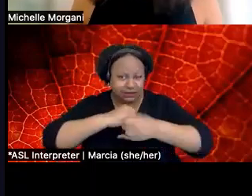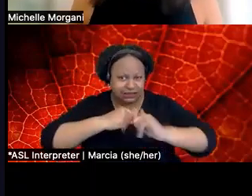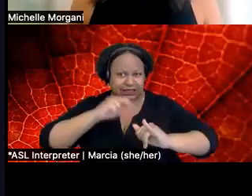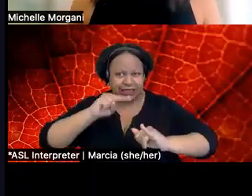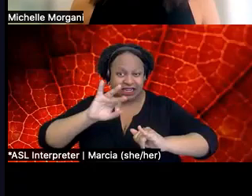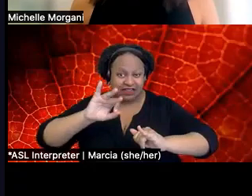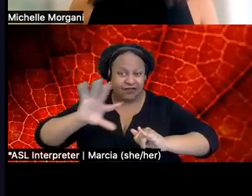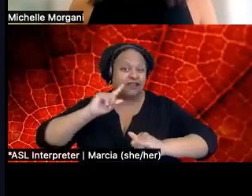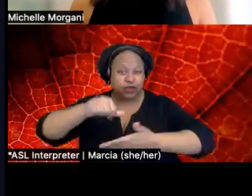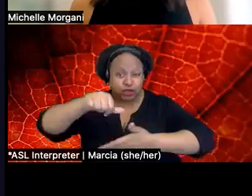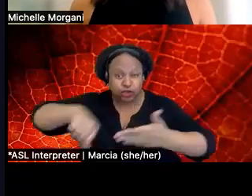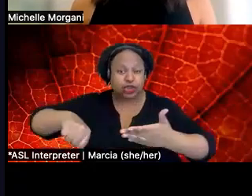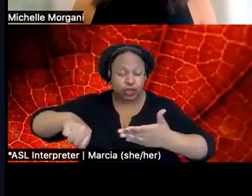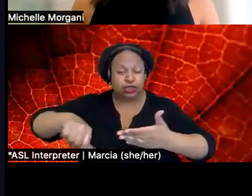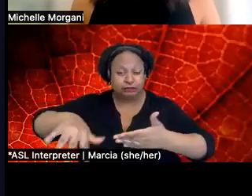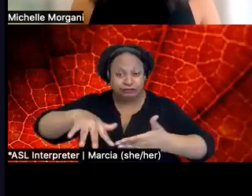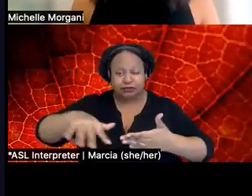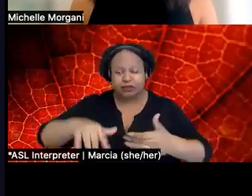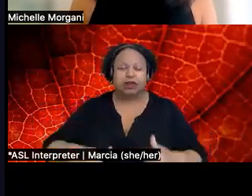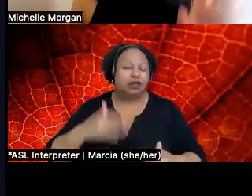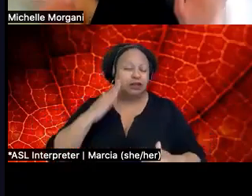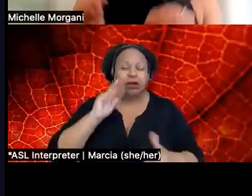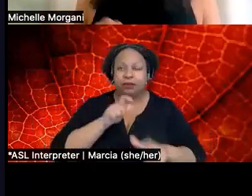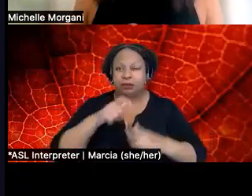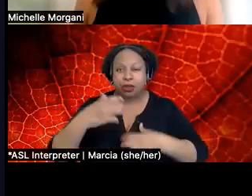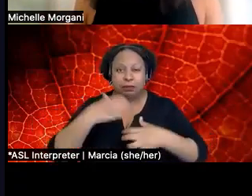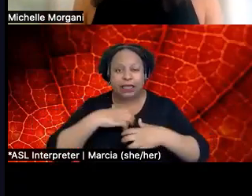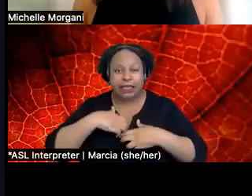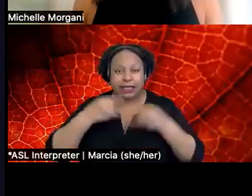complaints about them fogging up and with my little bit of research I did.